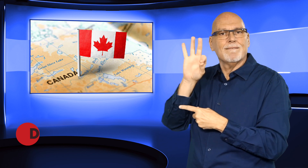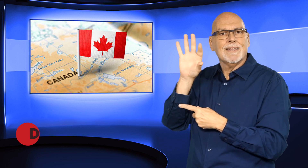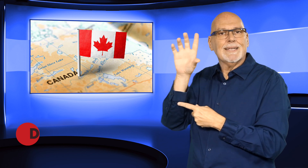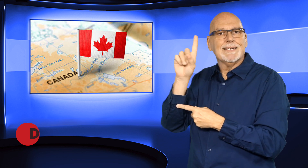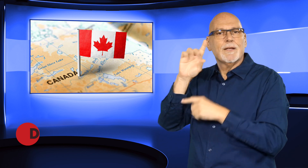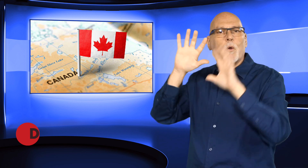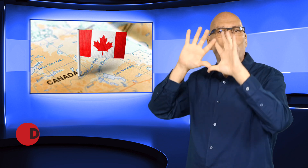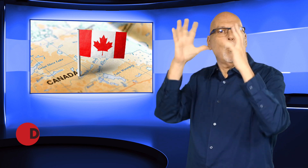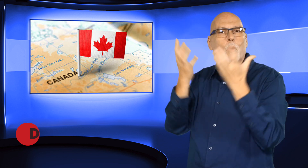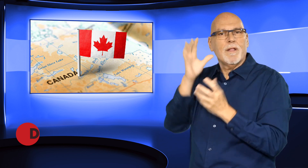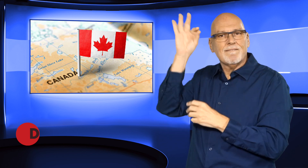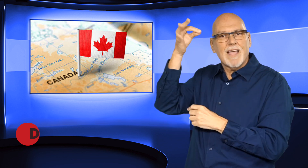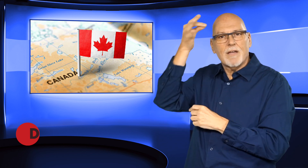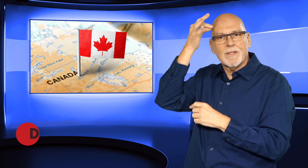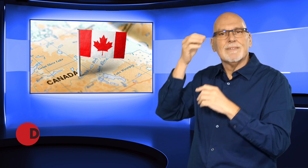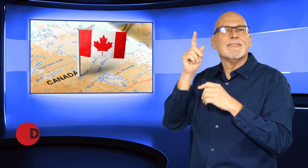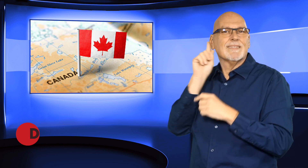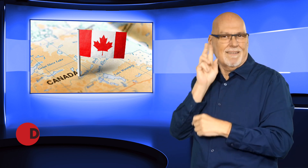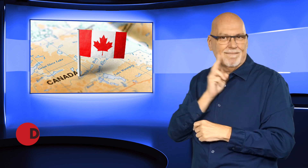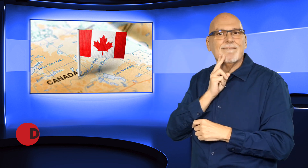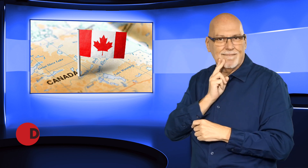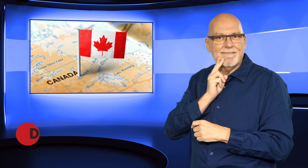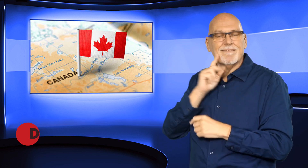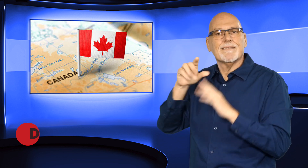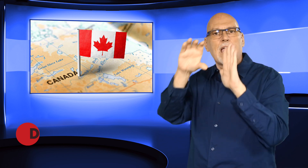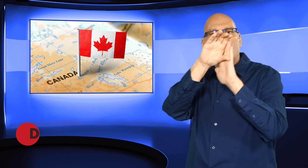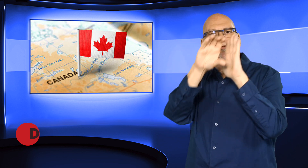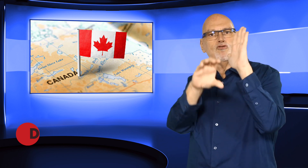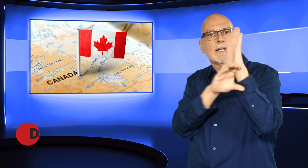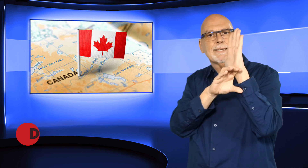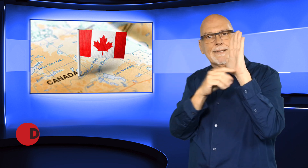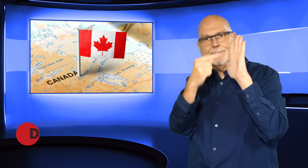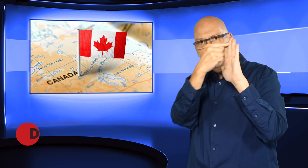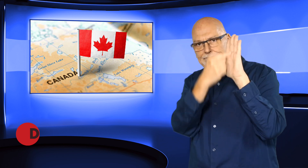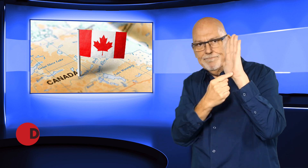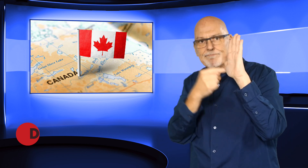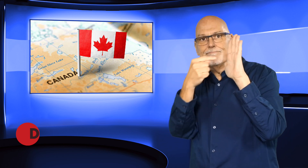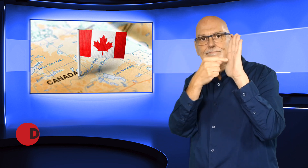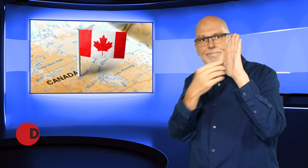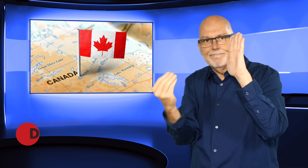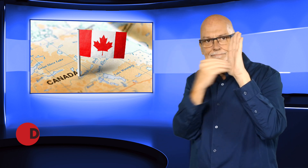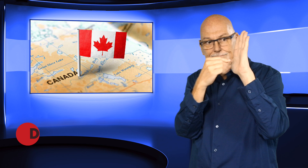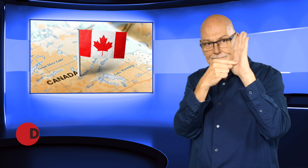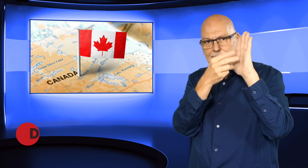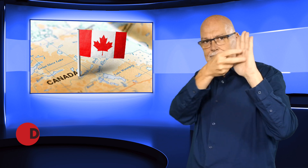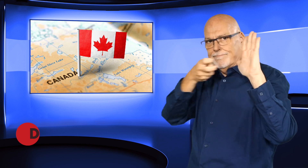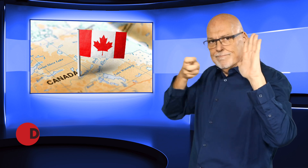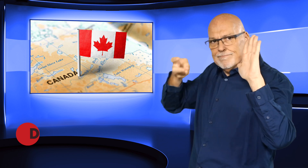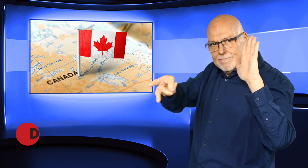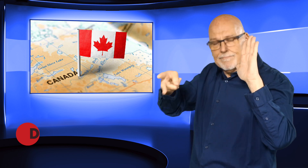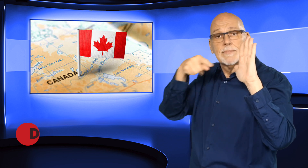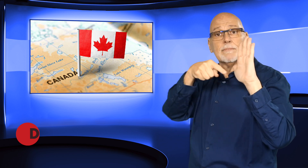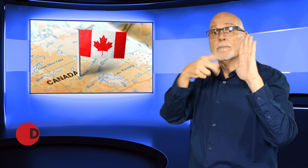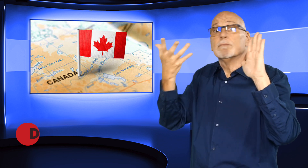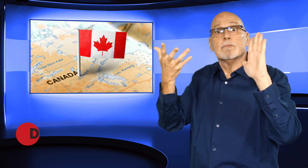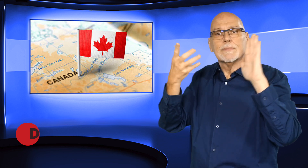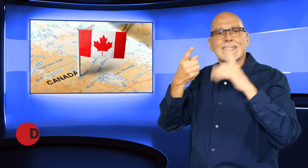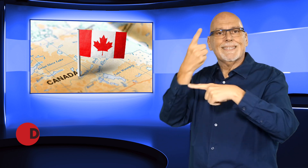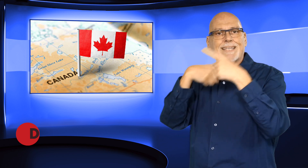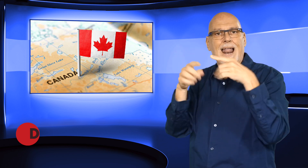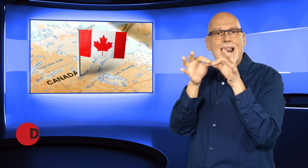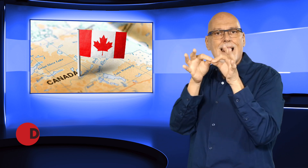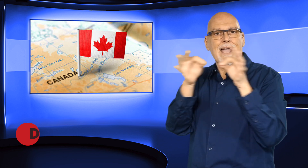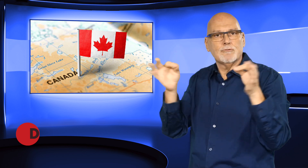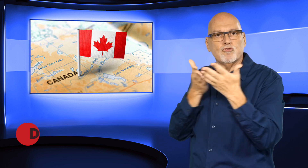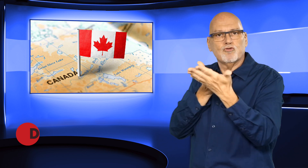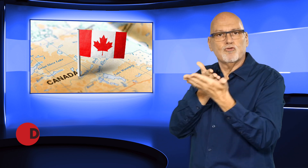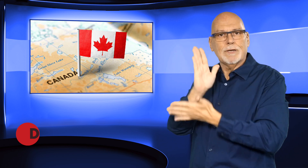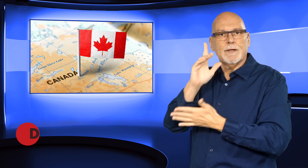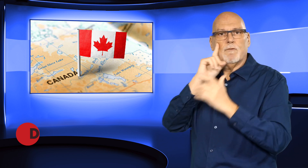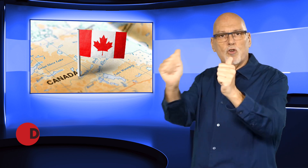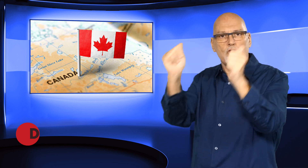the World Federation of the Deaf's Charter of Sign Language Rights